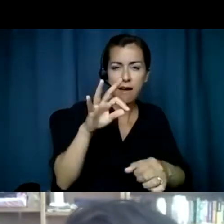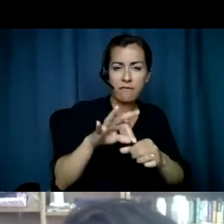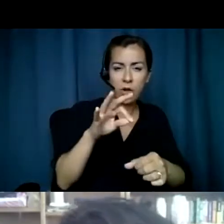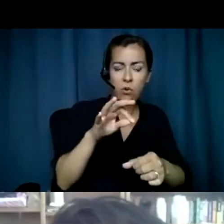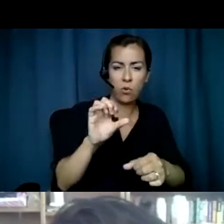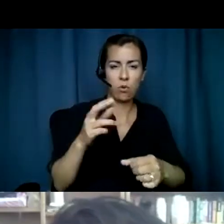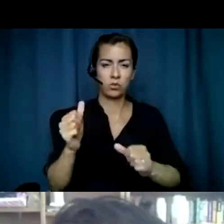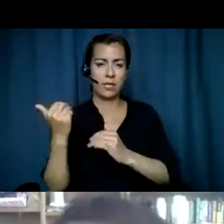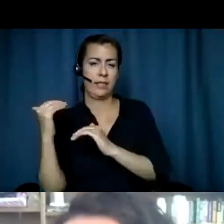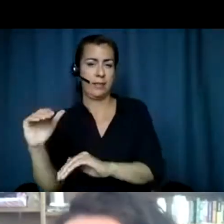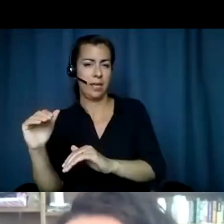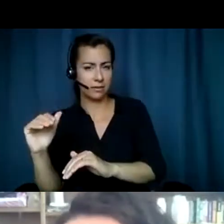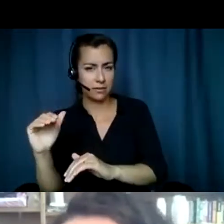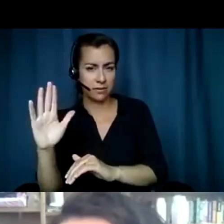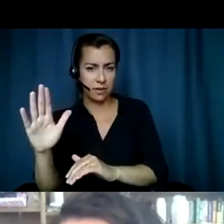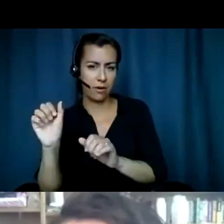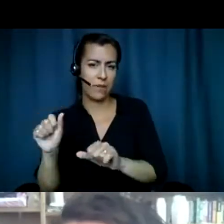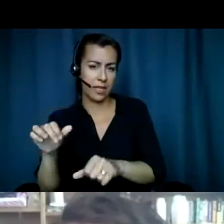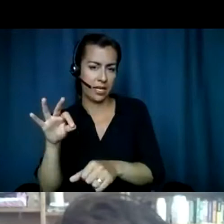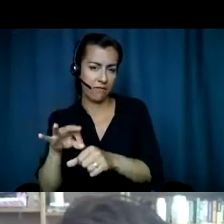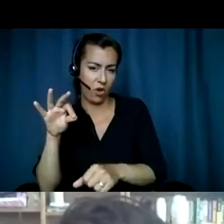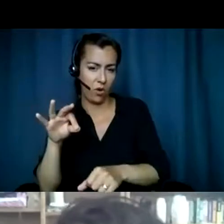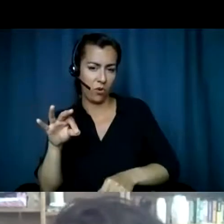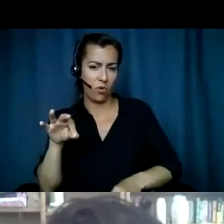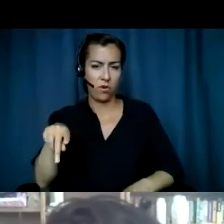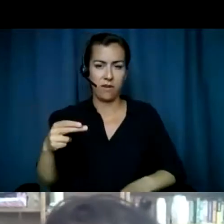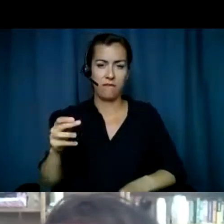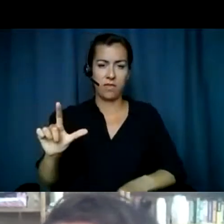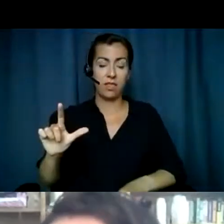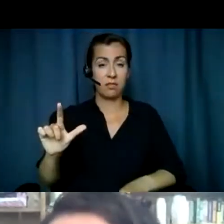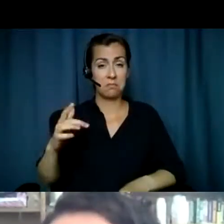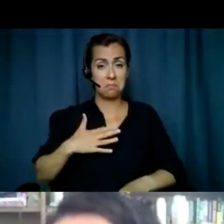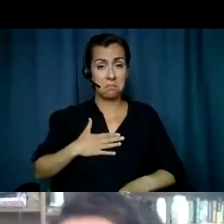so doing outreach in all of the intersectional communities